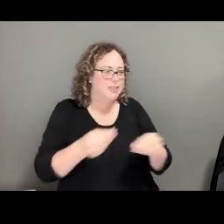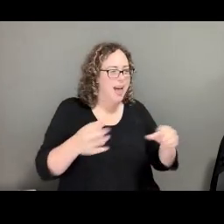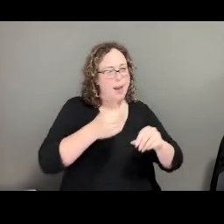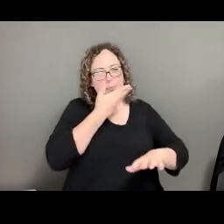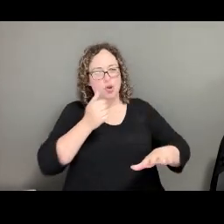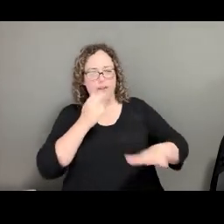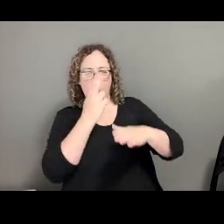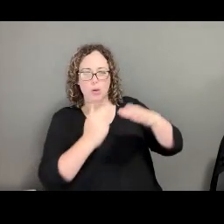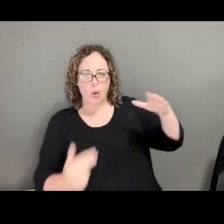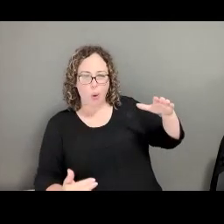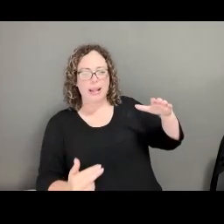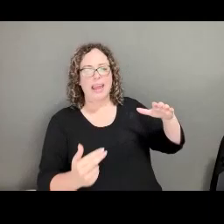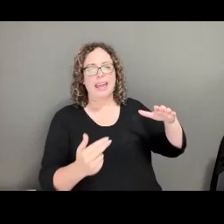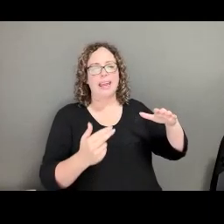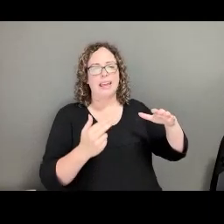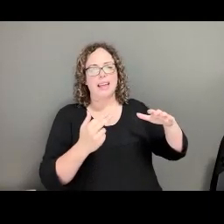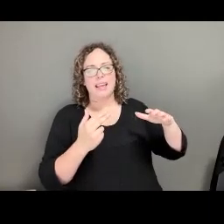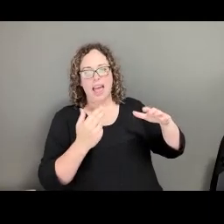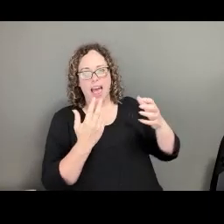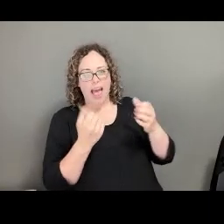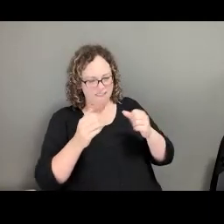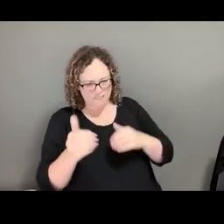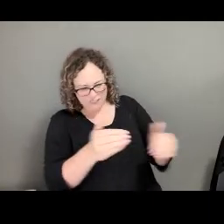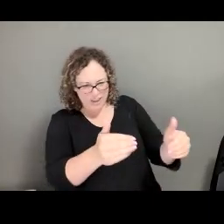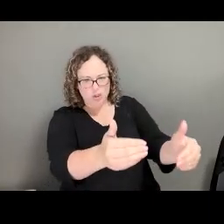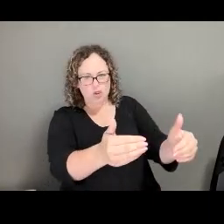and diving and lots of fish and lots of color in the water.